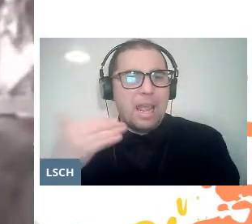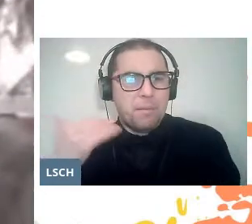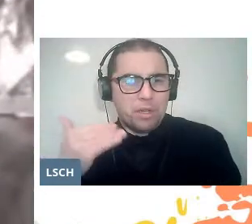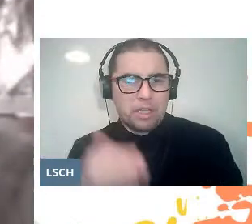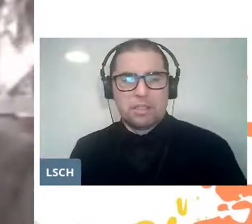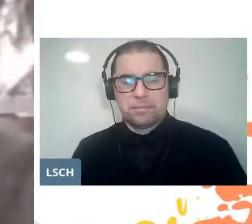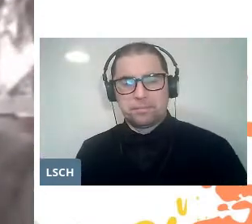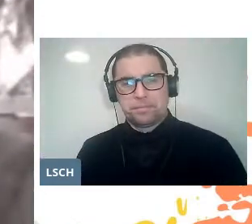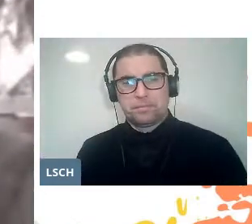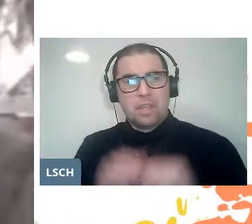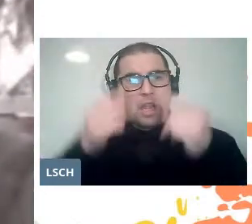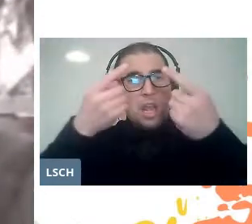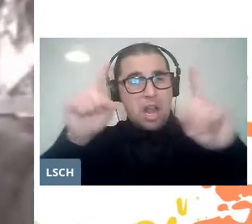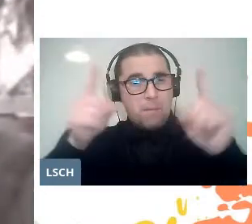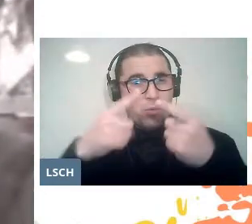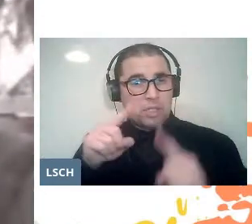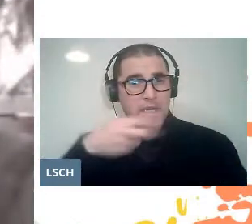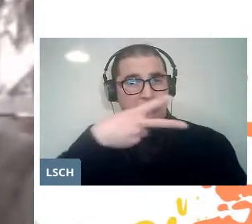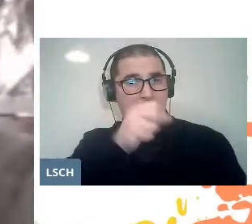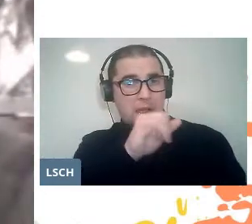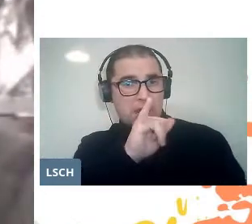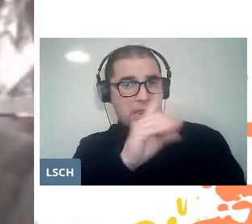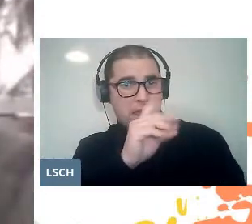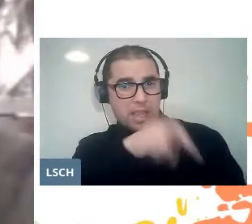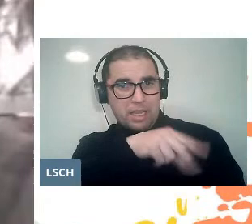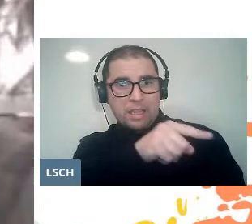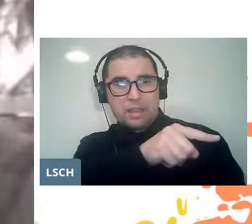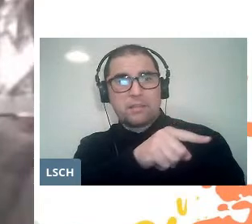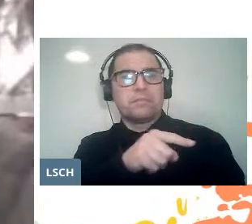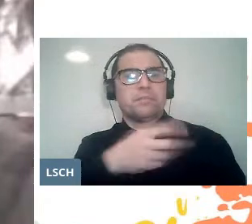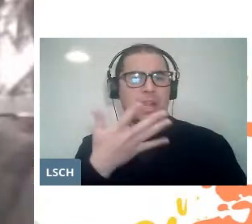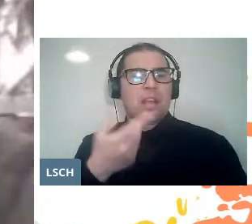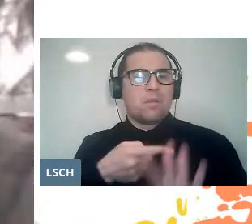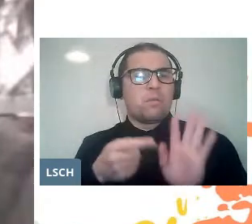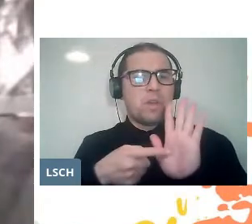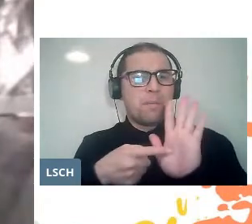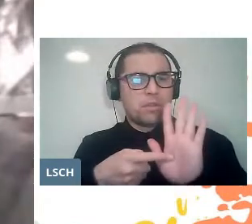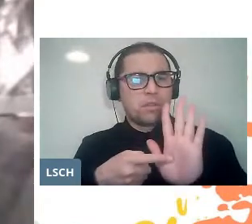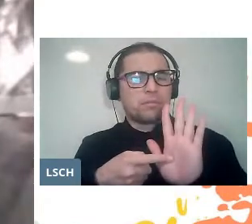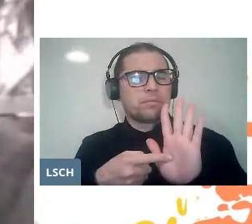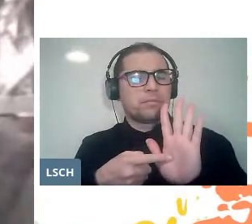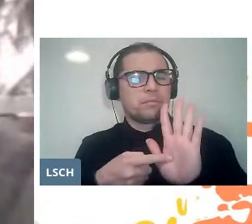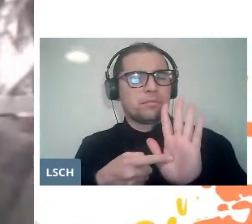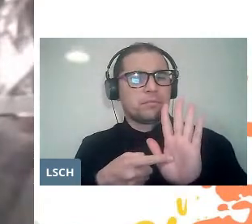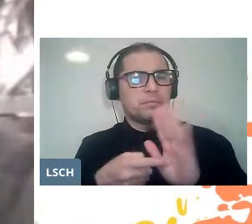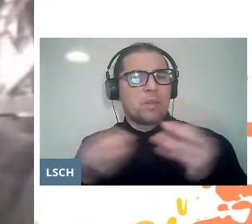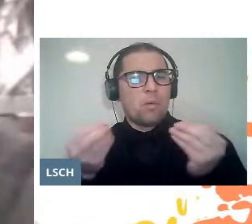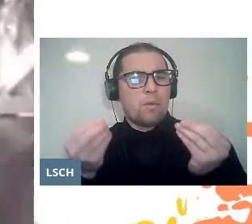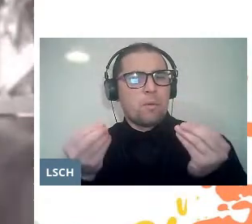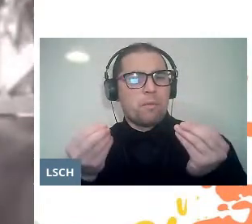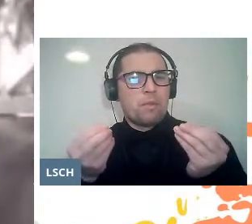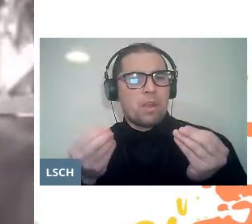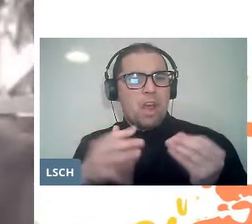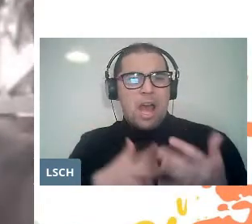Haydn's music will present an expression that we could call practically passionate,